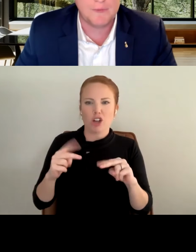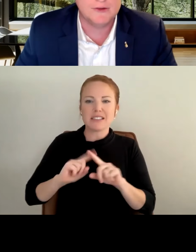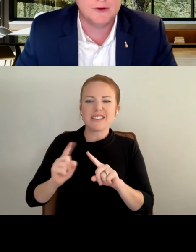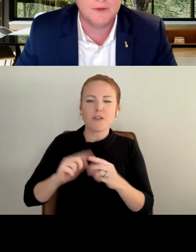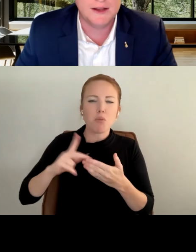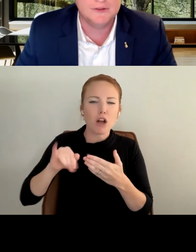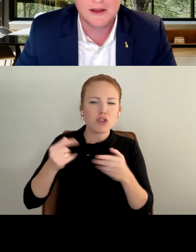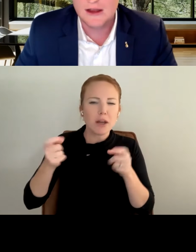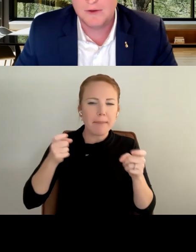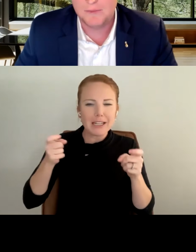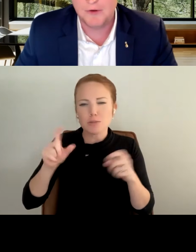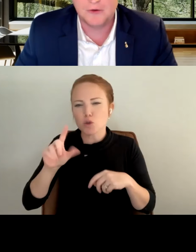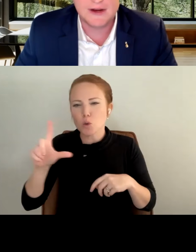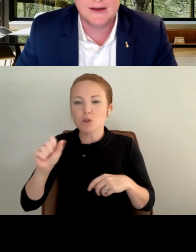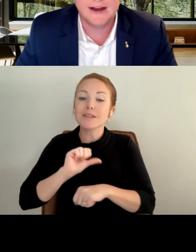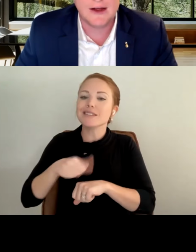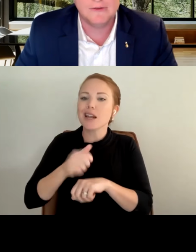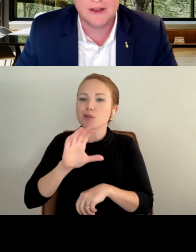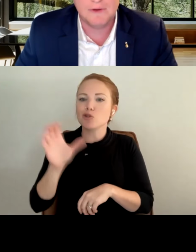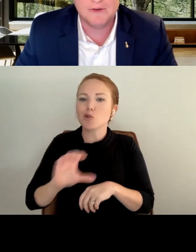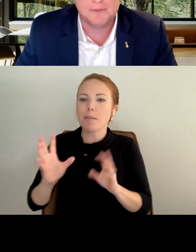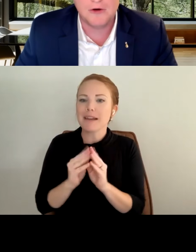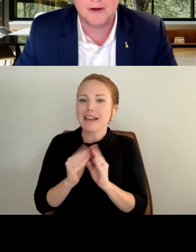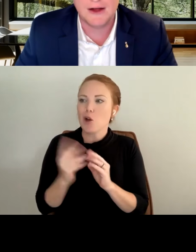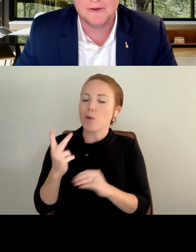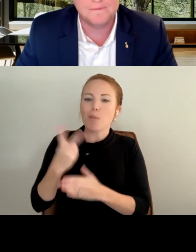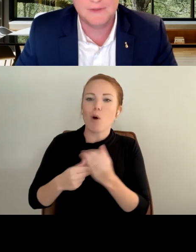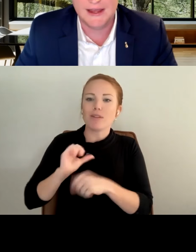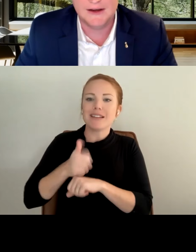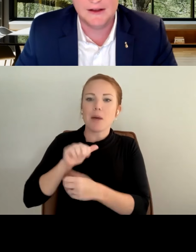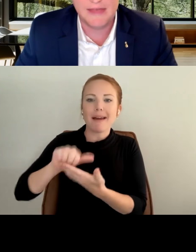up quick Zoom meetings, we would both create accounts, and we would just poke around. And